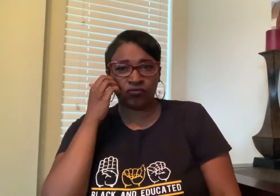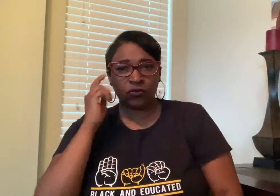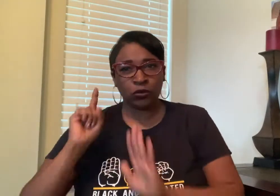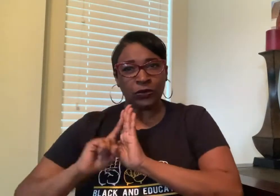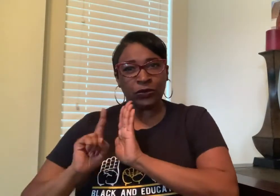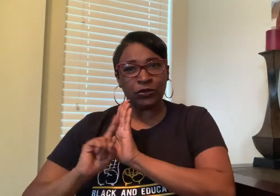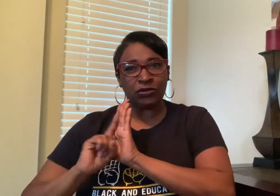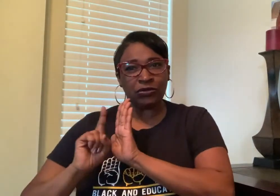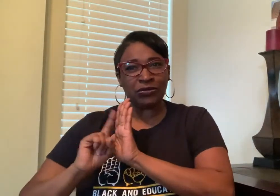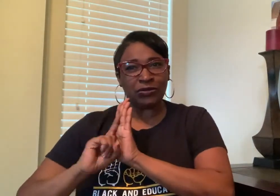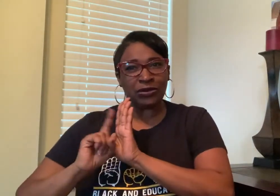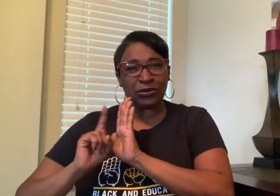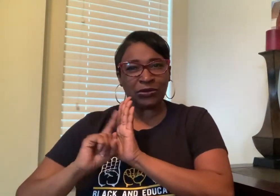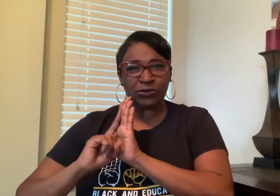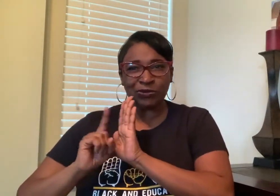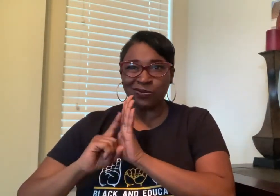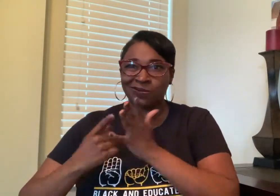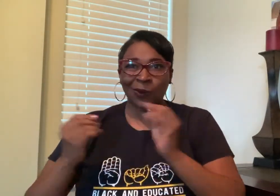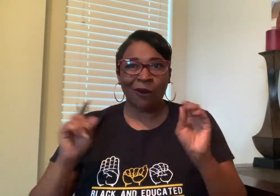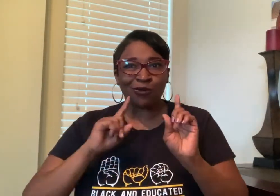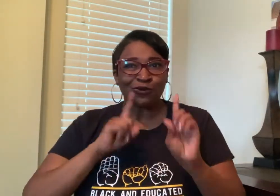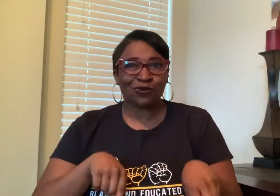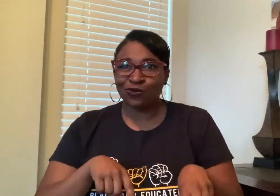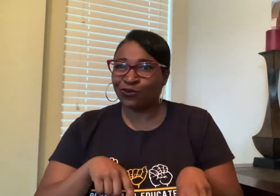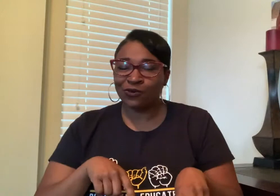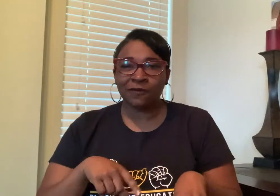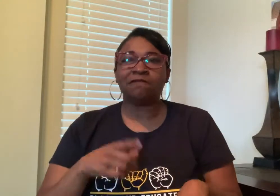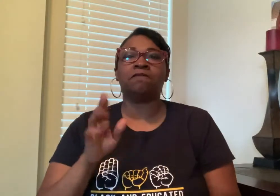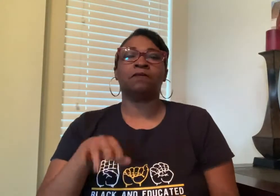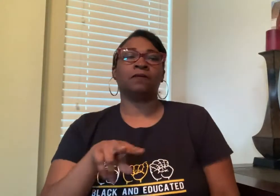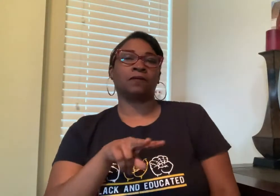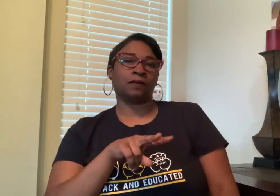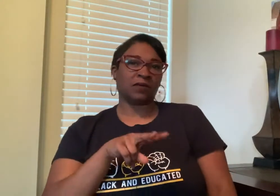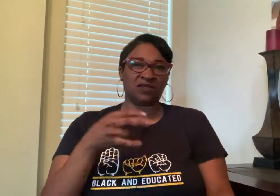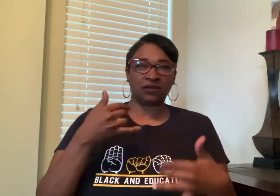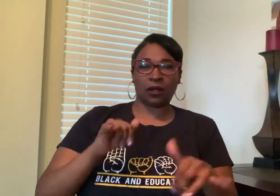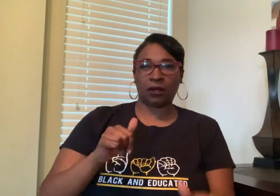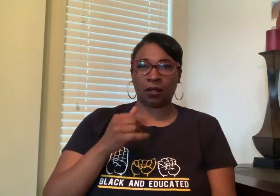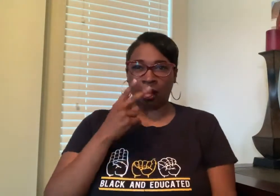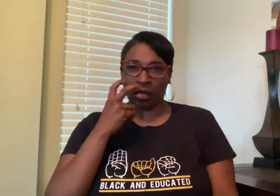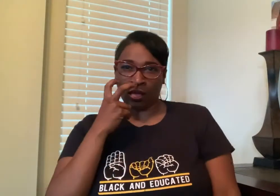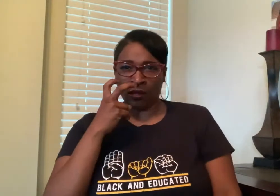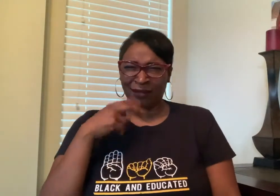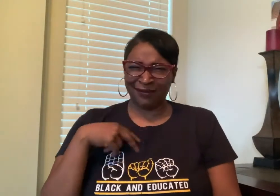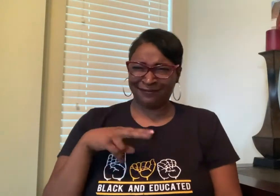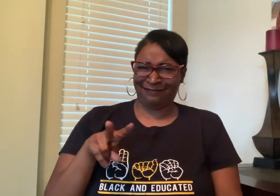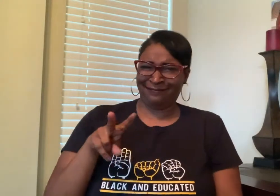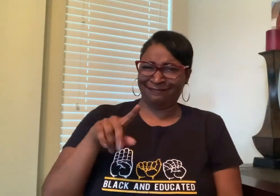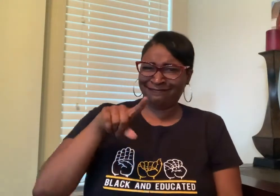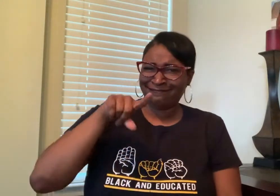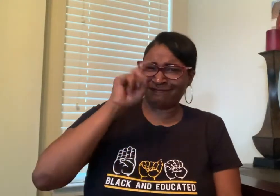It was late in the evening, about 10 or 11pm, so the call went unanswered. The officers were clearly unconvinced.